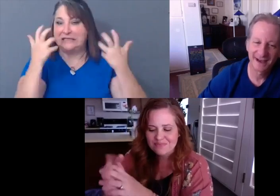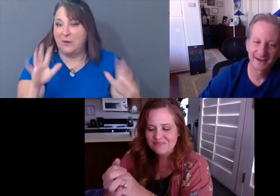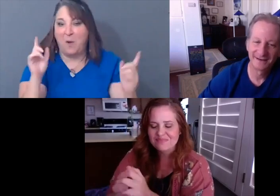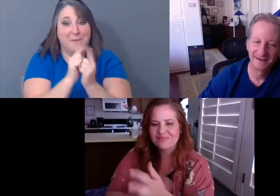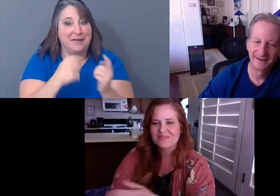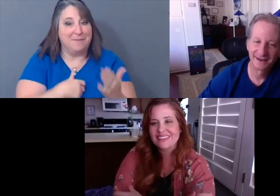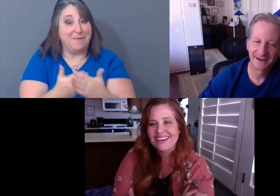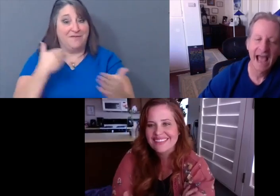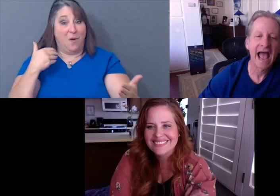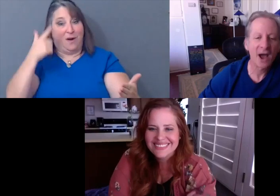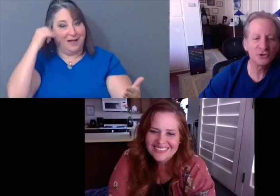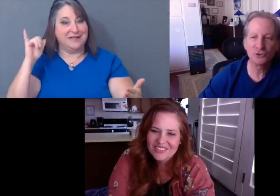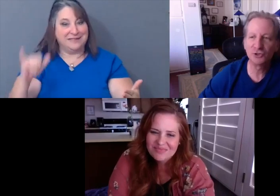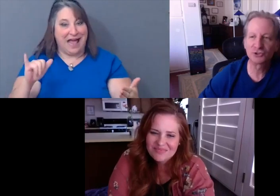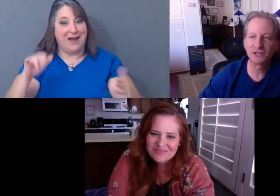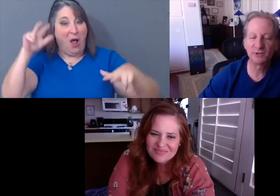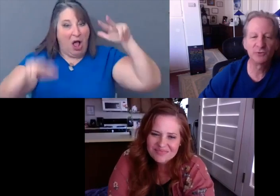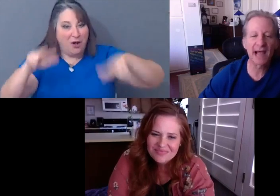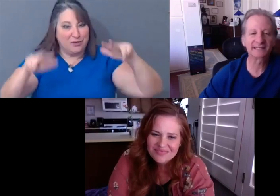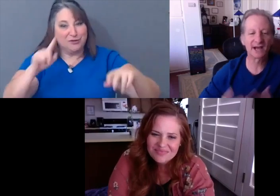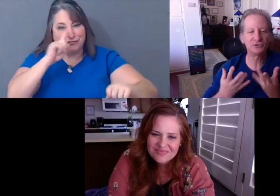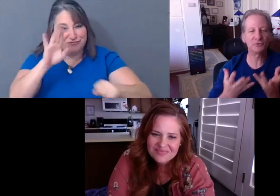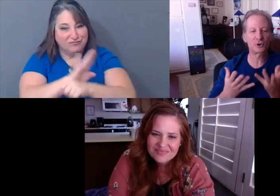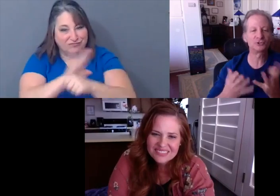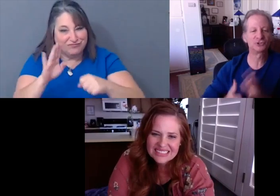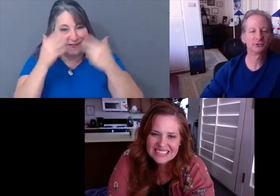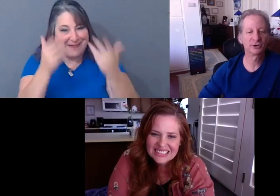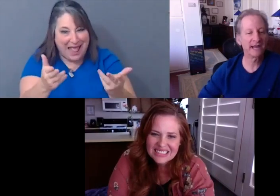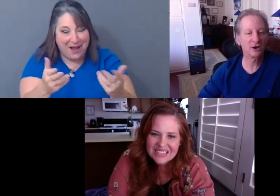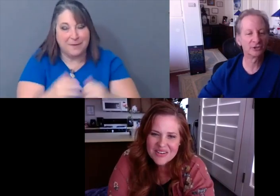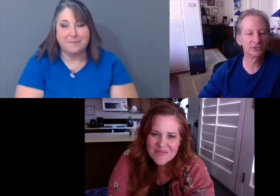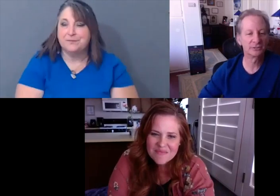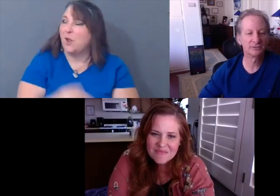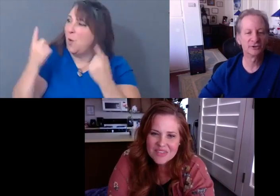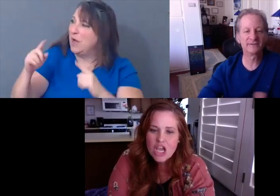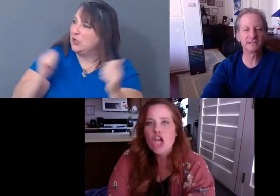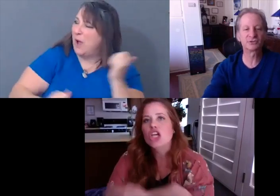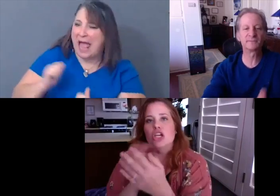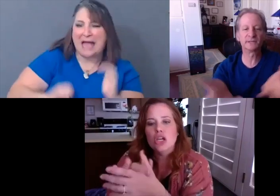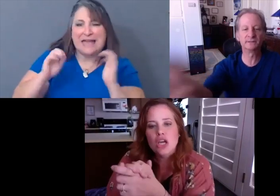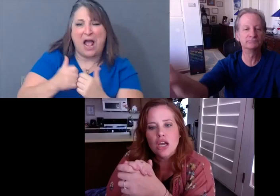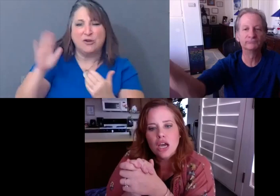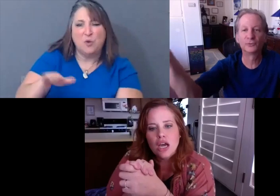Yeah, yeah. How do you, usually, when you act, how do you approach your characters? You're given a script and...